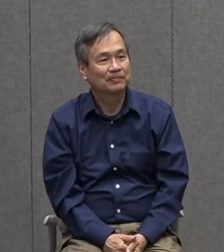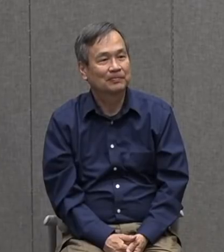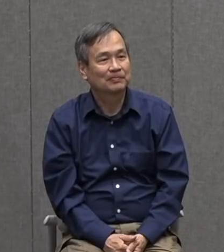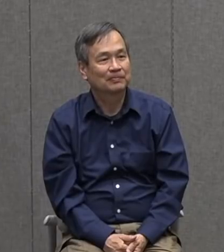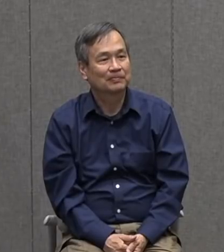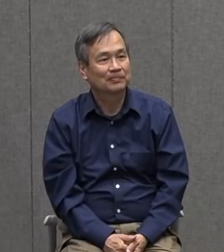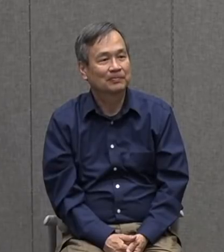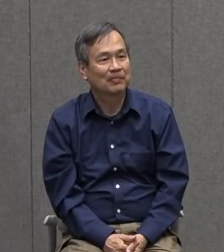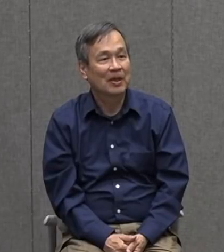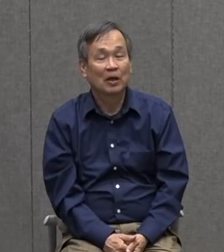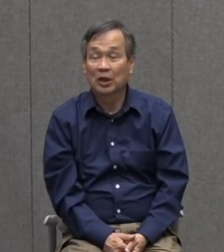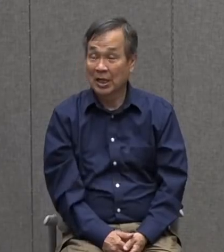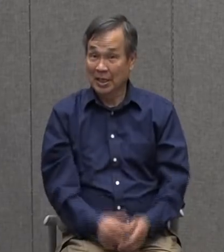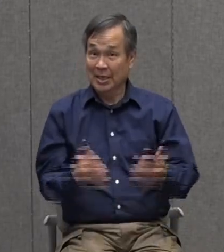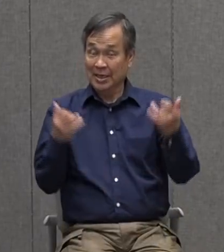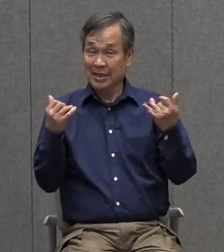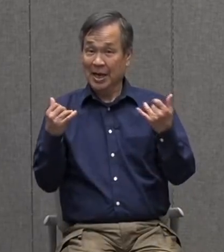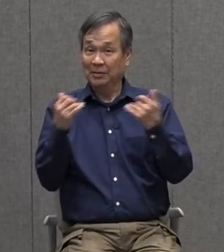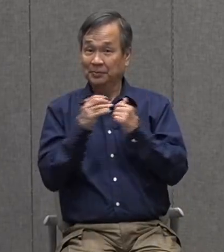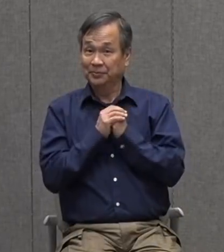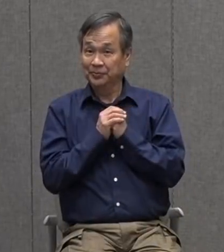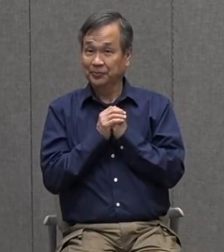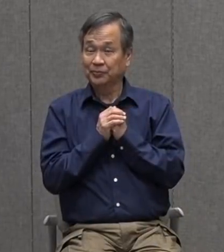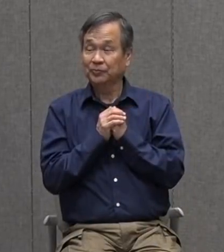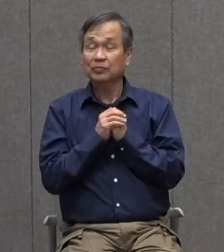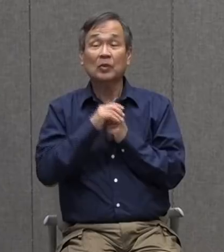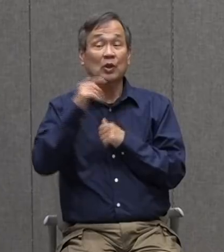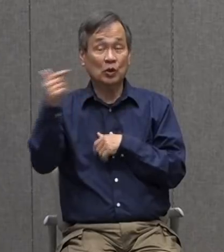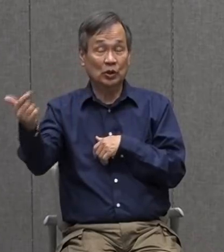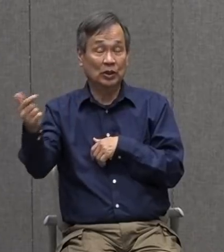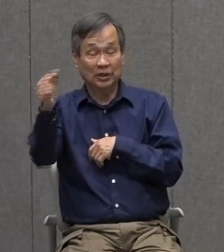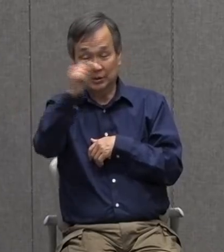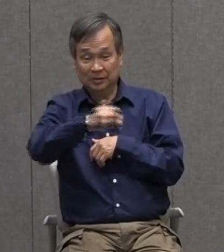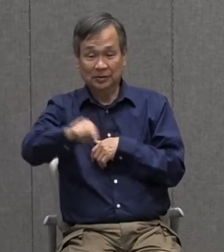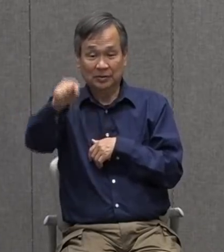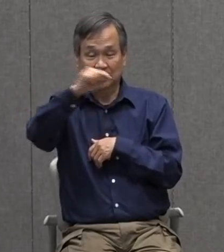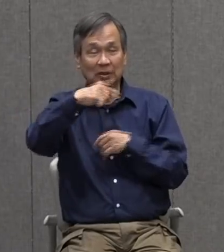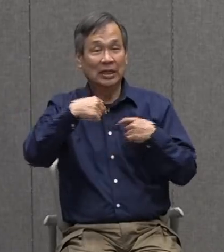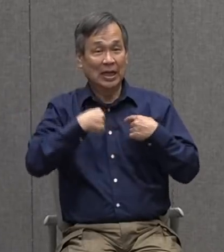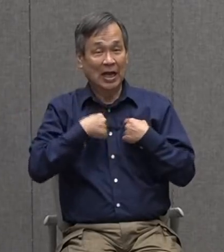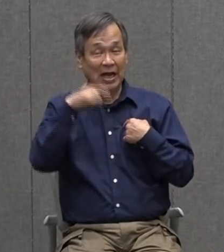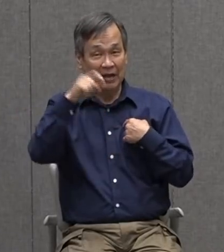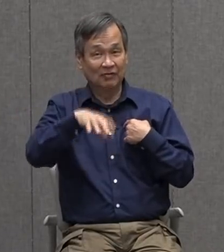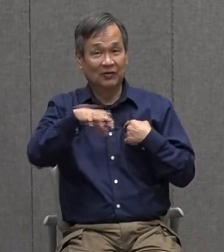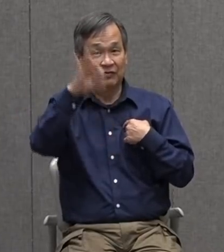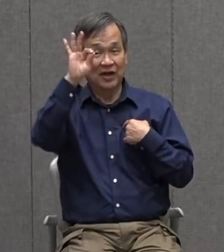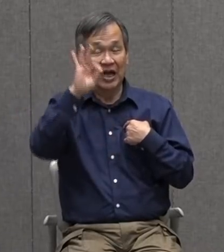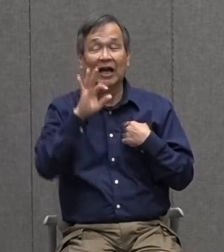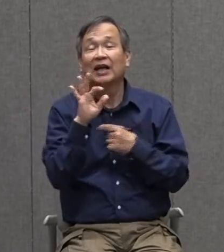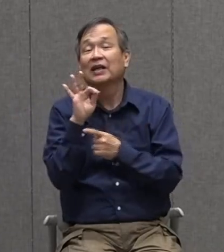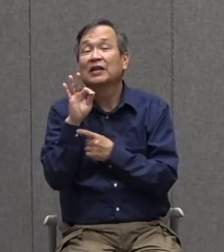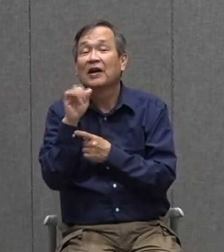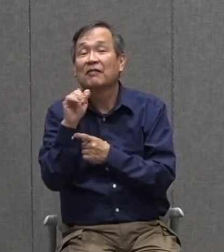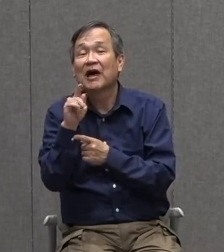So Mrs. Sears is now going to circle another number where I get to find all the factors of that number.